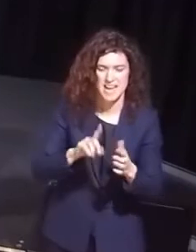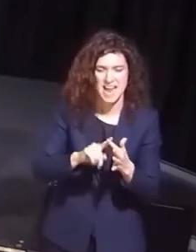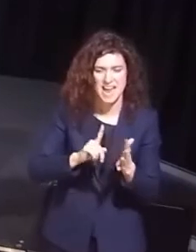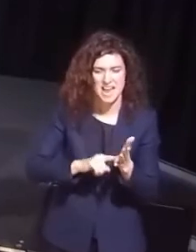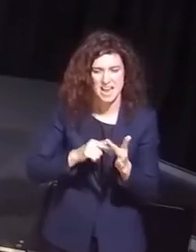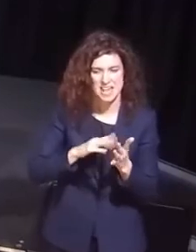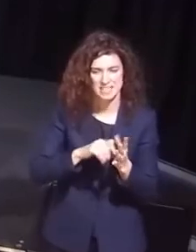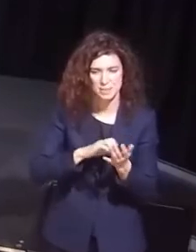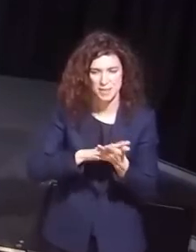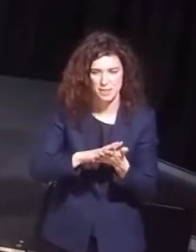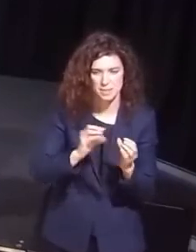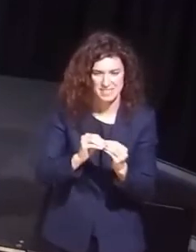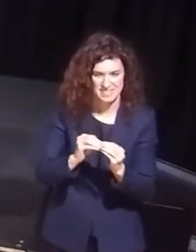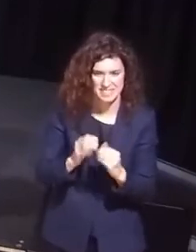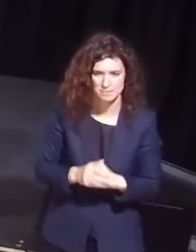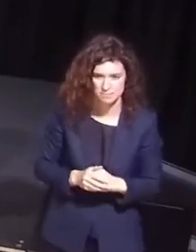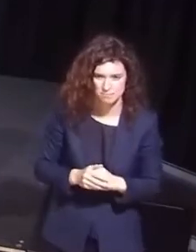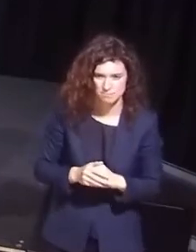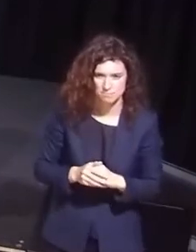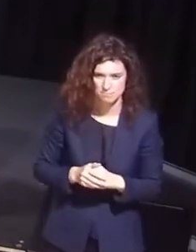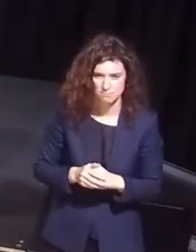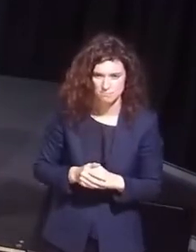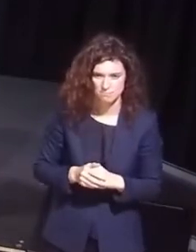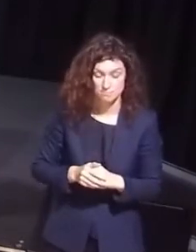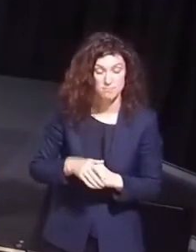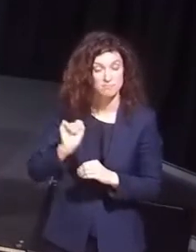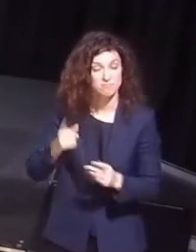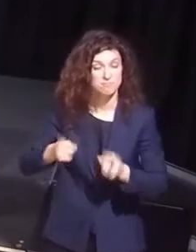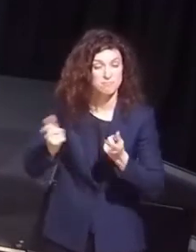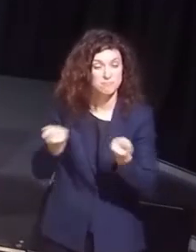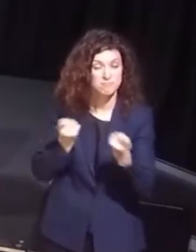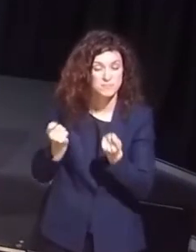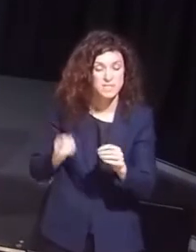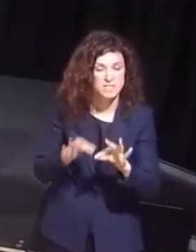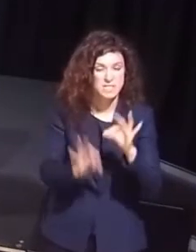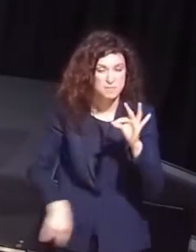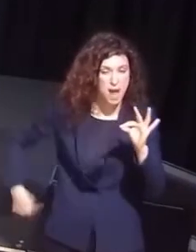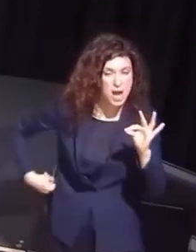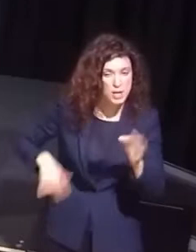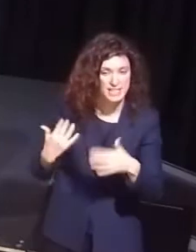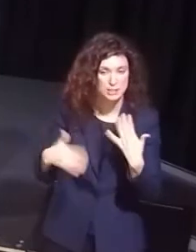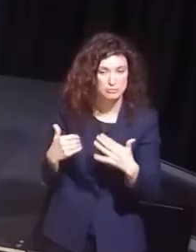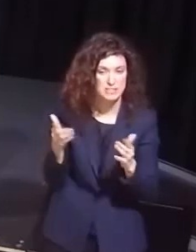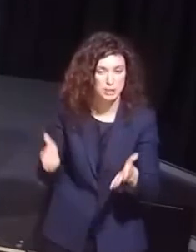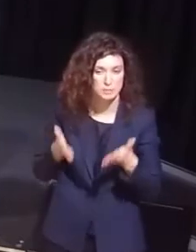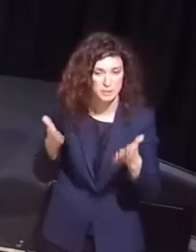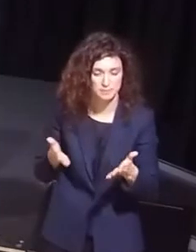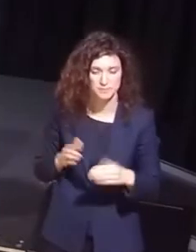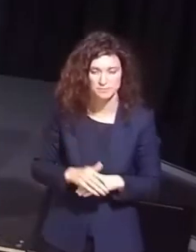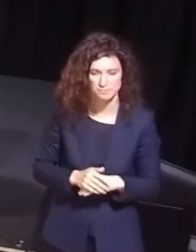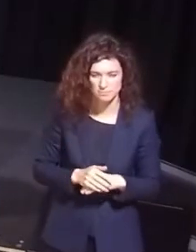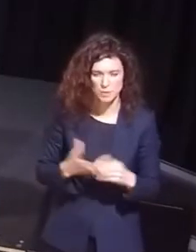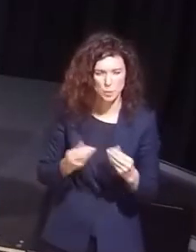the head of OT at Southport Spinal Injuries hospital, and Roger Jefcoate. The PUA was a support group